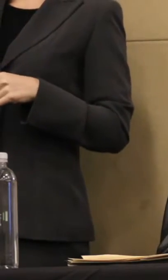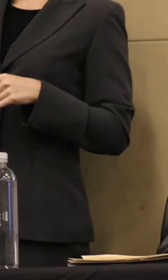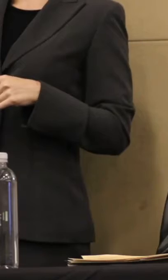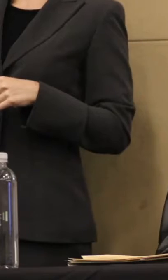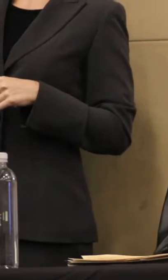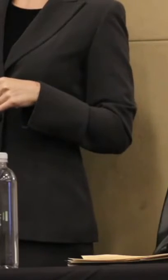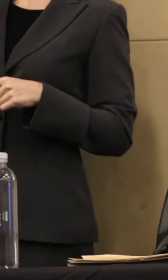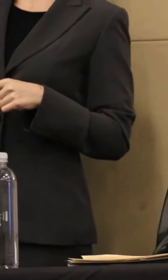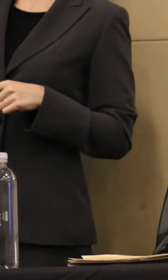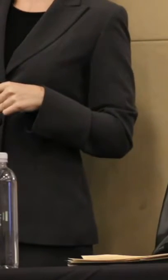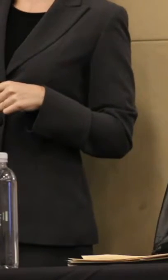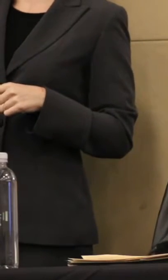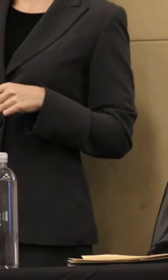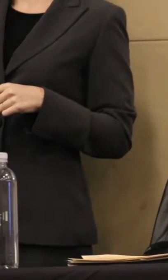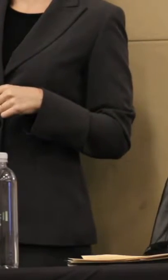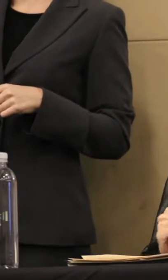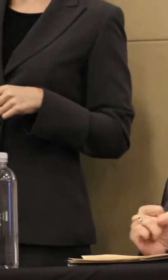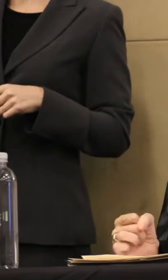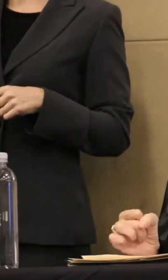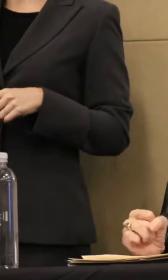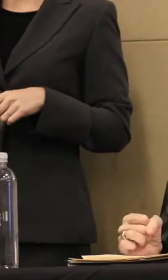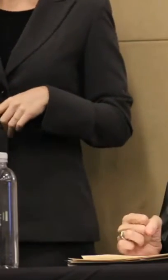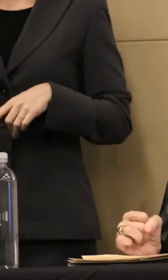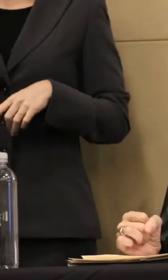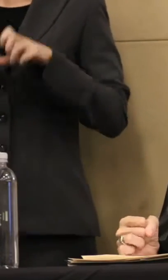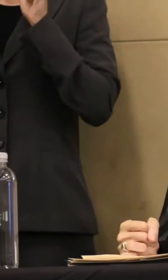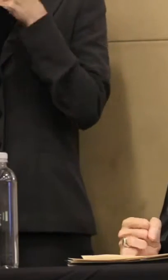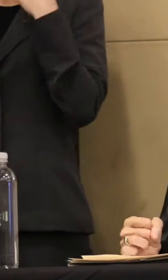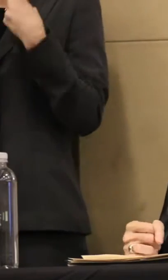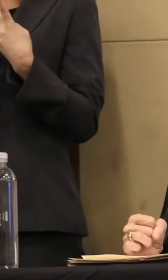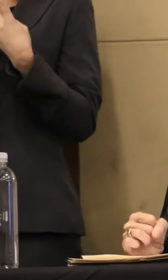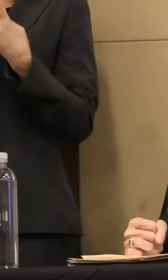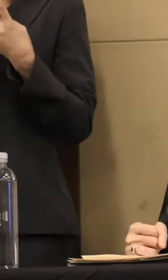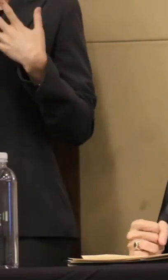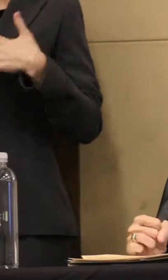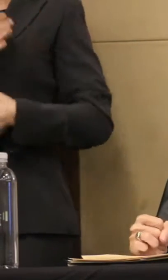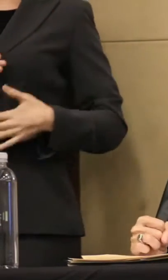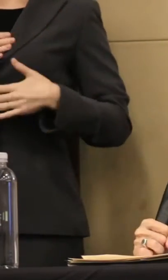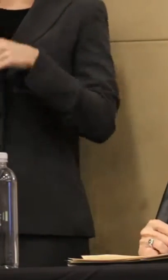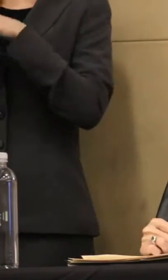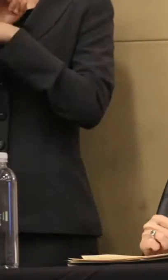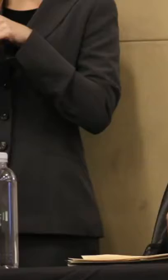So, and you can see the entertainment industry is competitive.